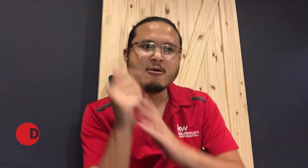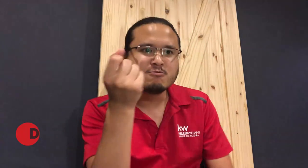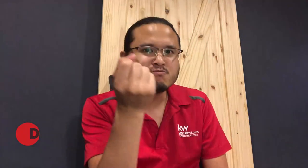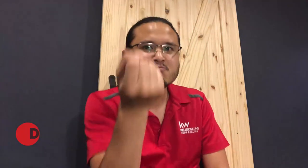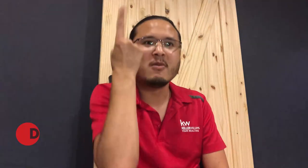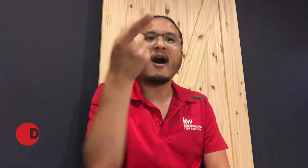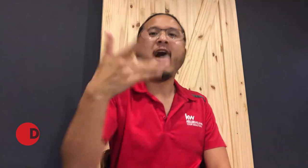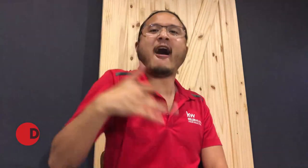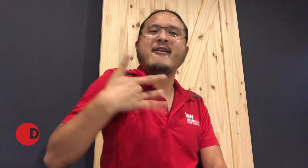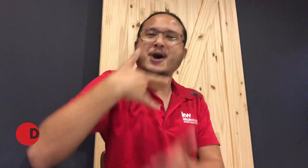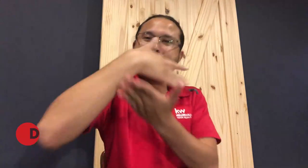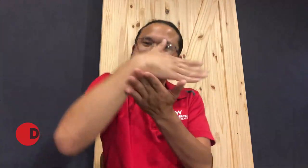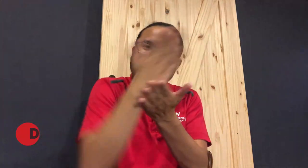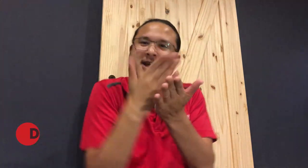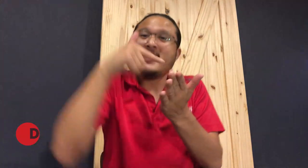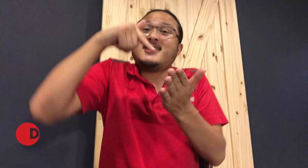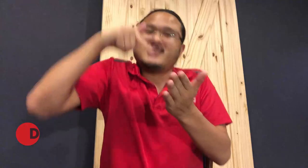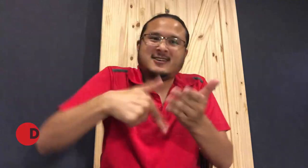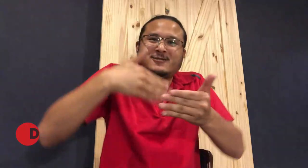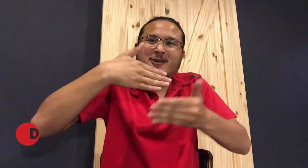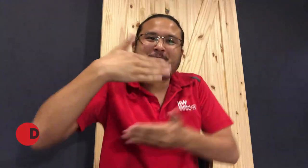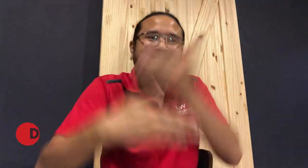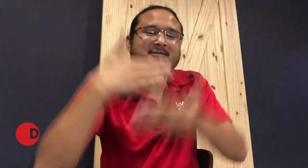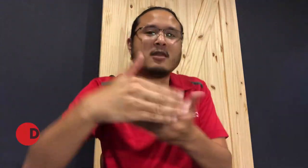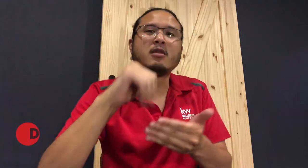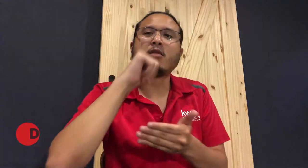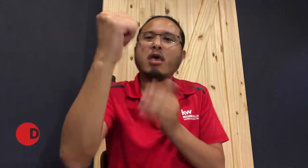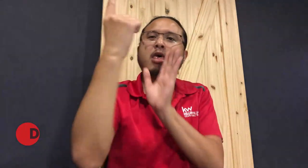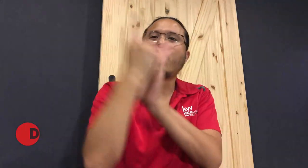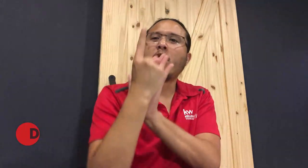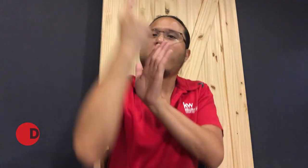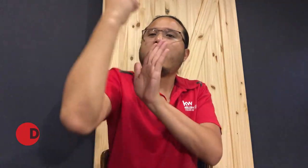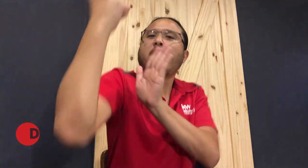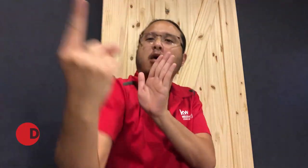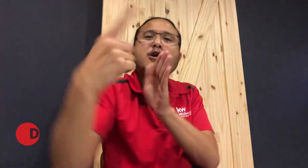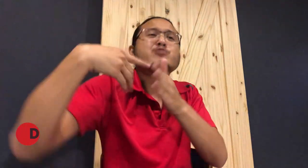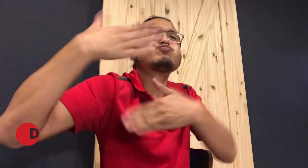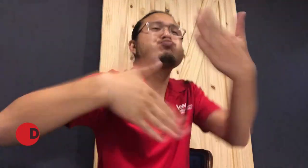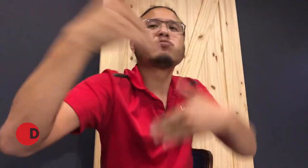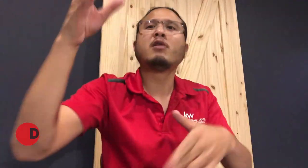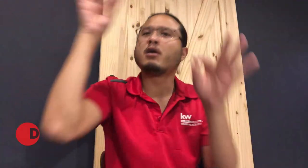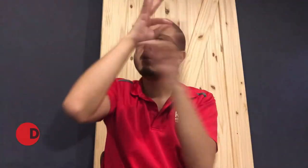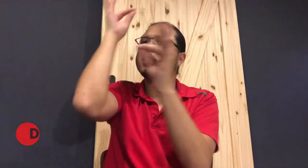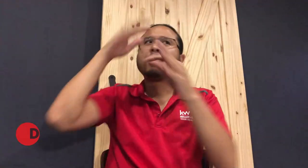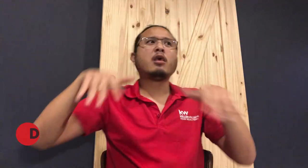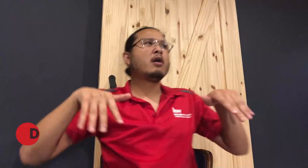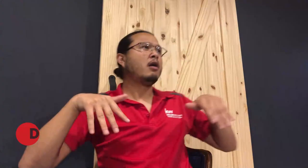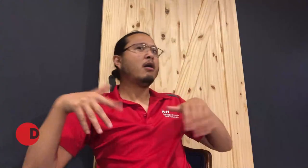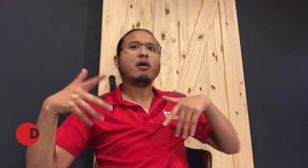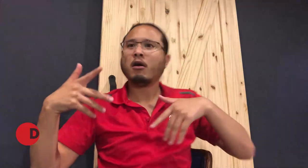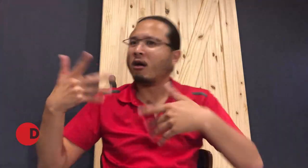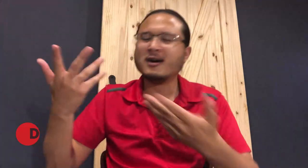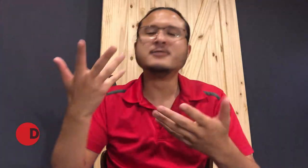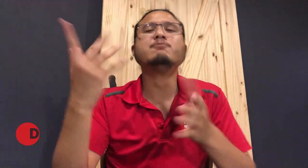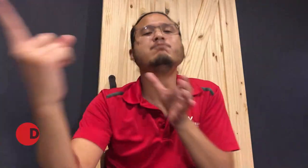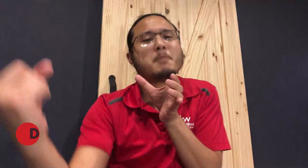feel comfortable, understand, and feel they are part of the process, and not feel left out.